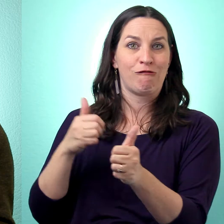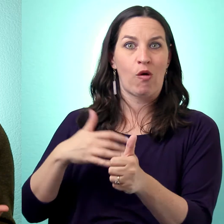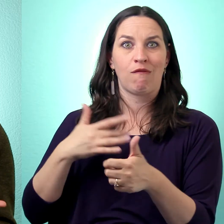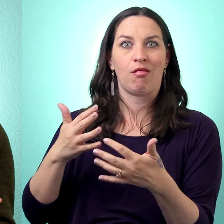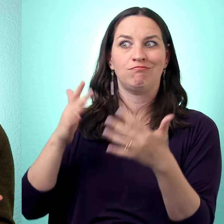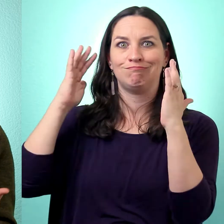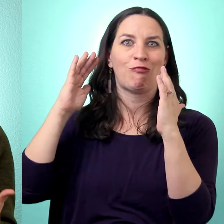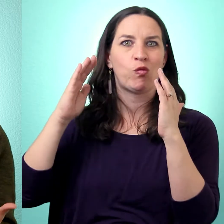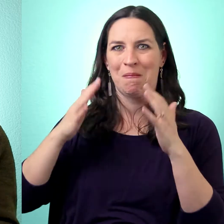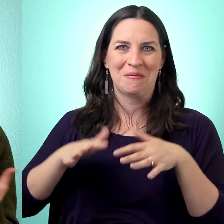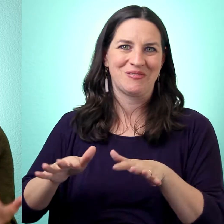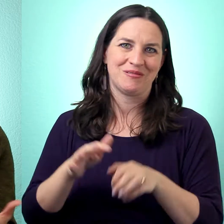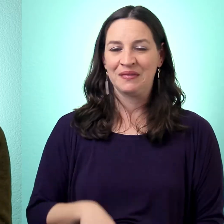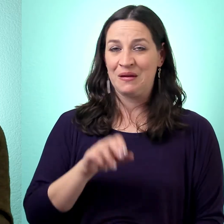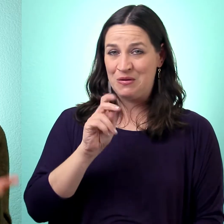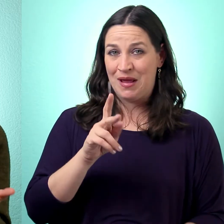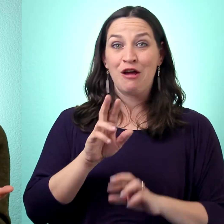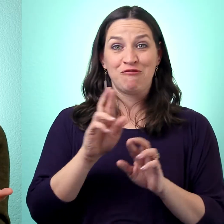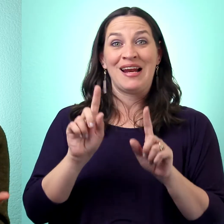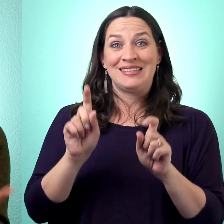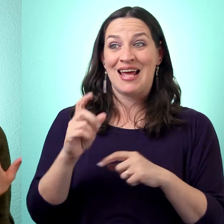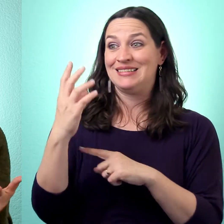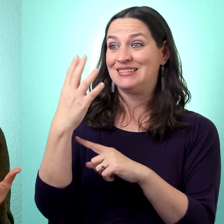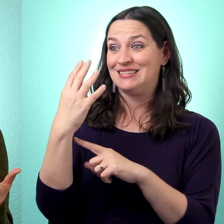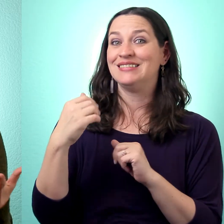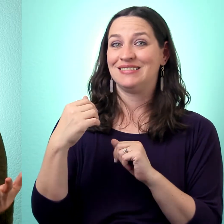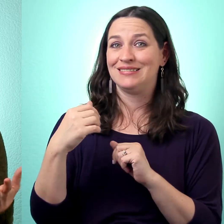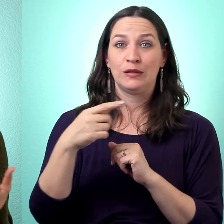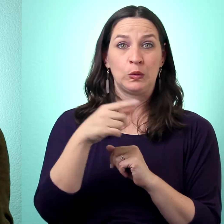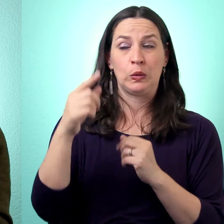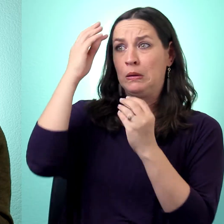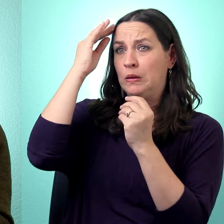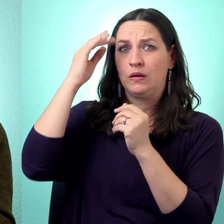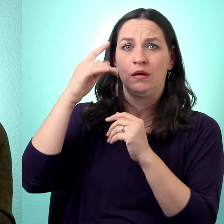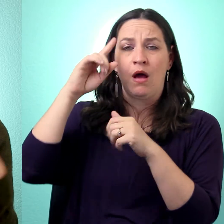and feelings and that anxiety. While you're taking your test, don't ruminate on the things that you do incorrectly.